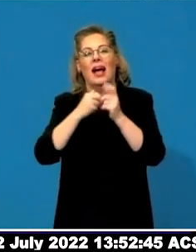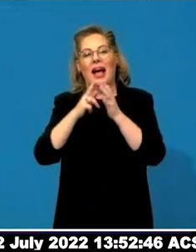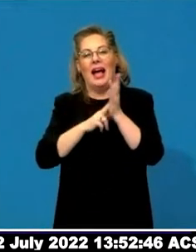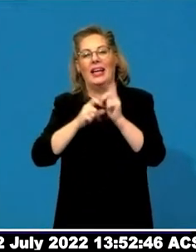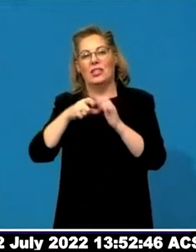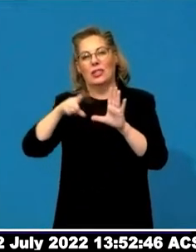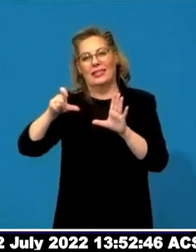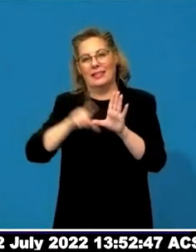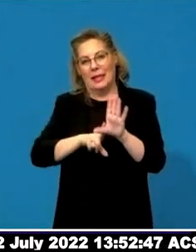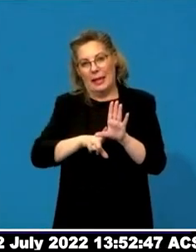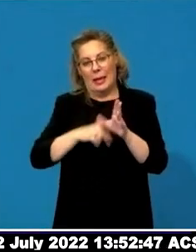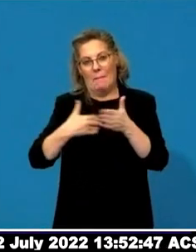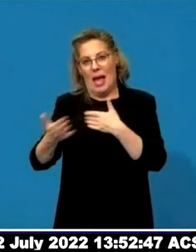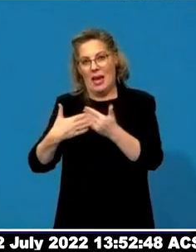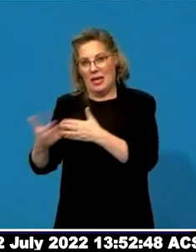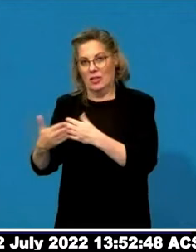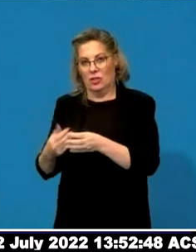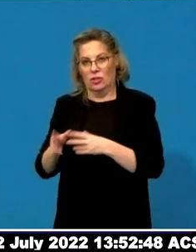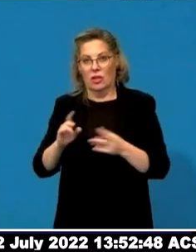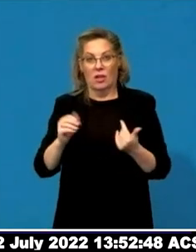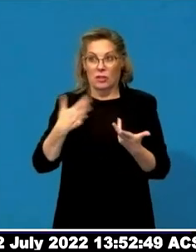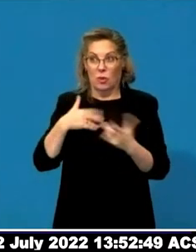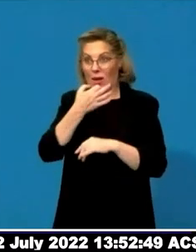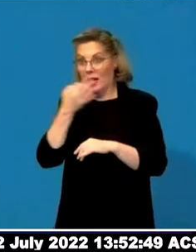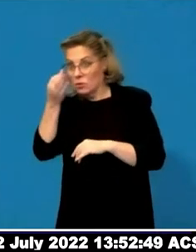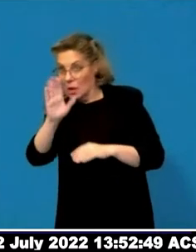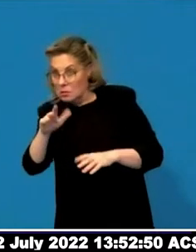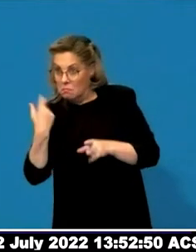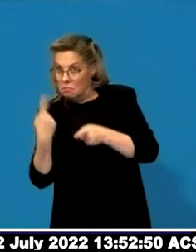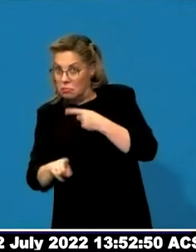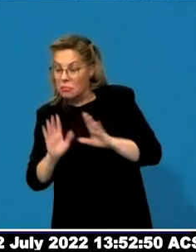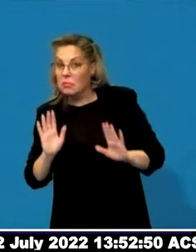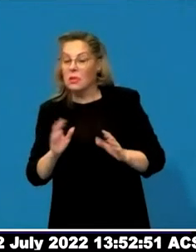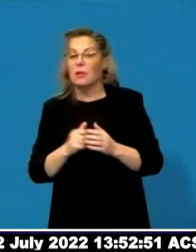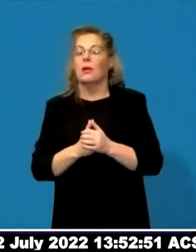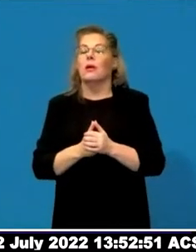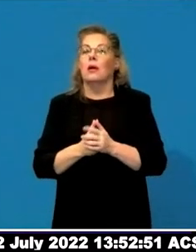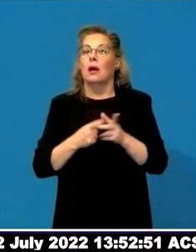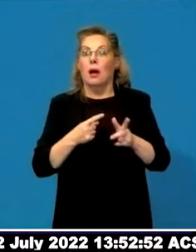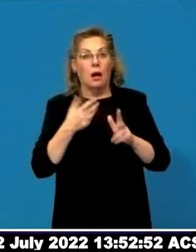Agency. But is that different if the plans are not managed by the agency?